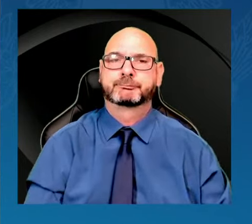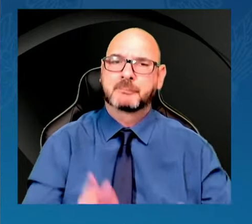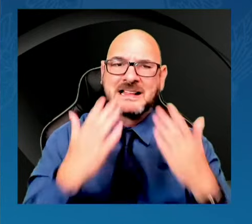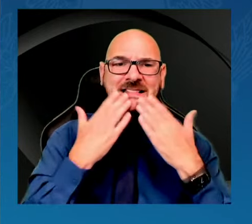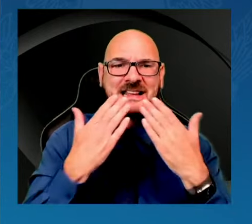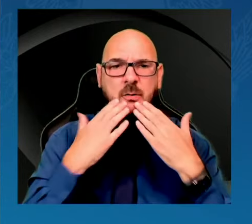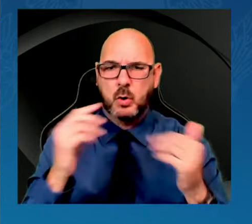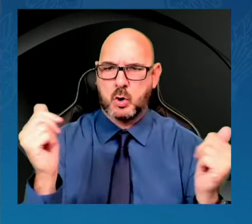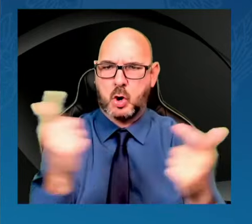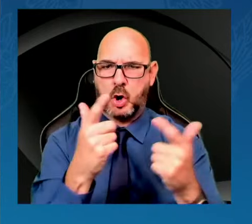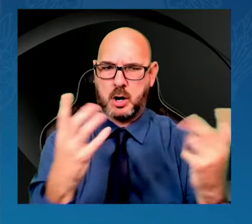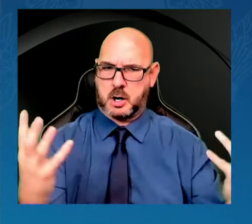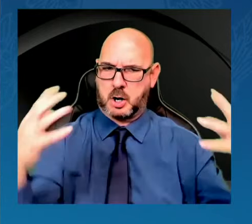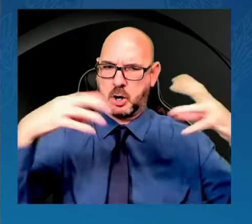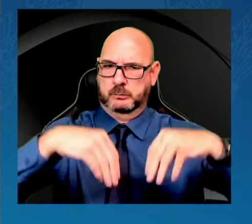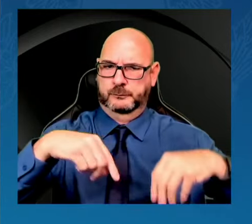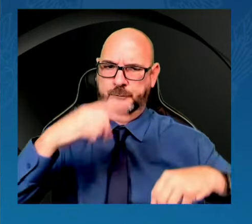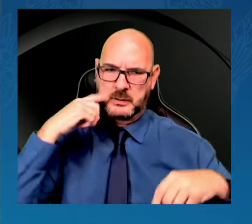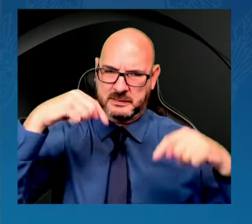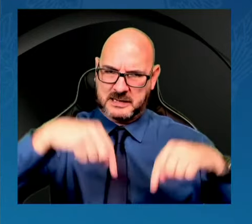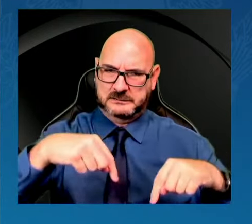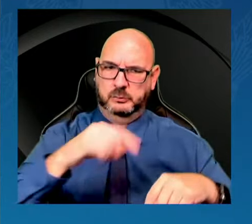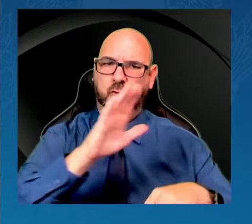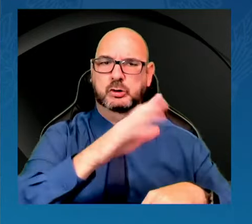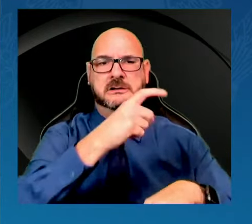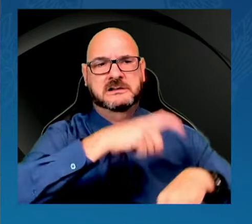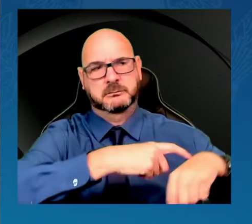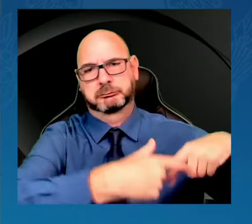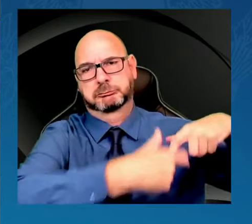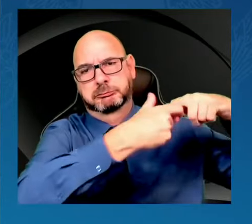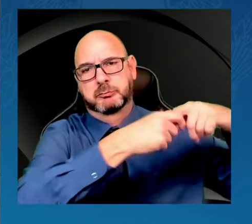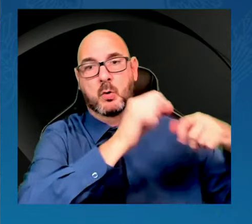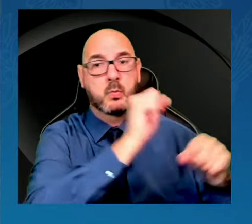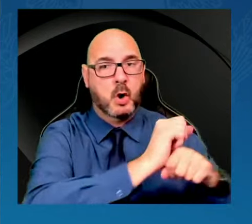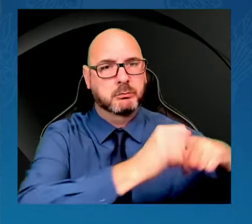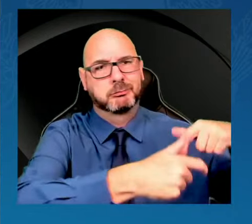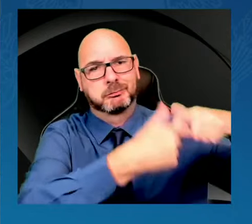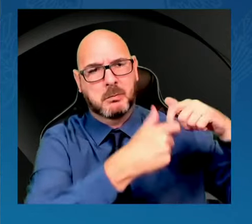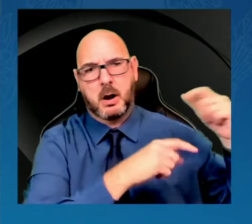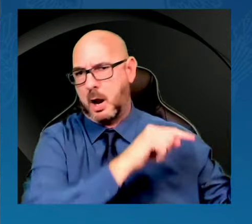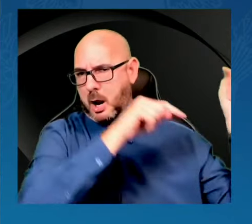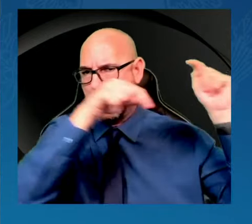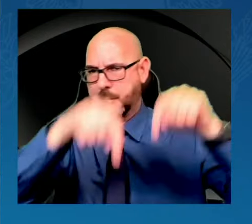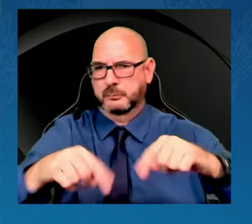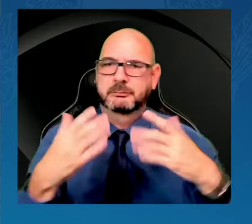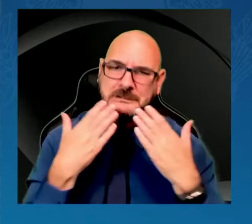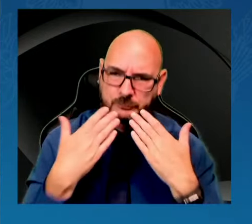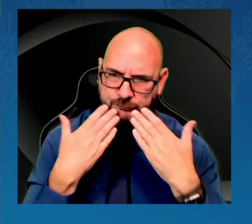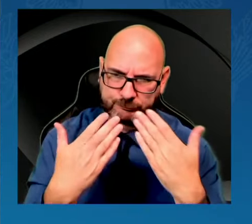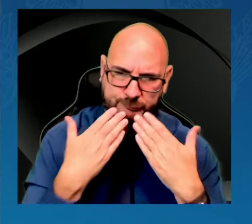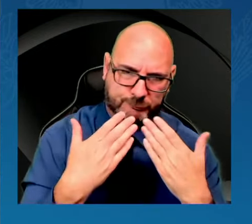being here on a workday, and also coming during what is, for many of us, our kids' naptime.